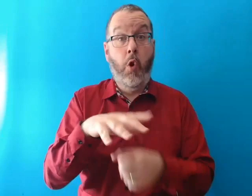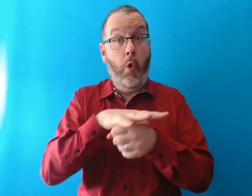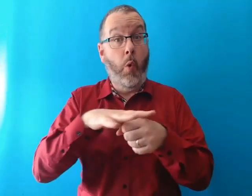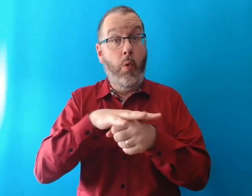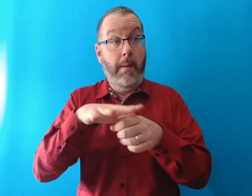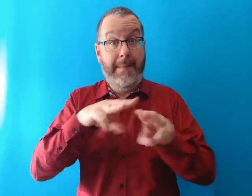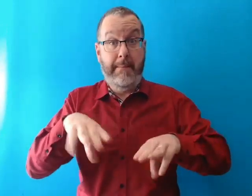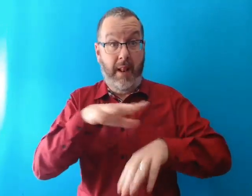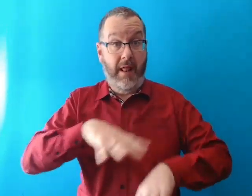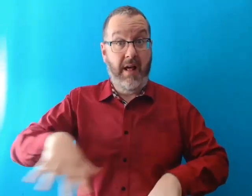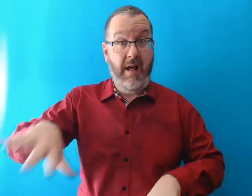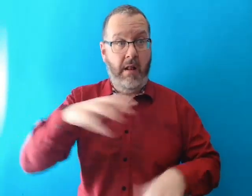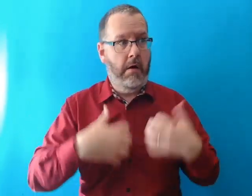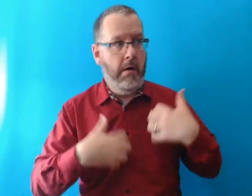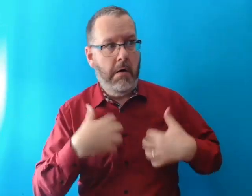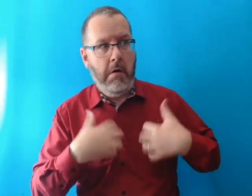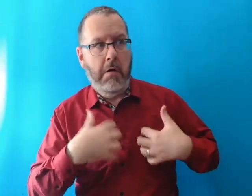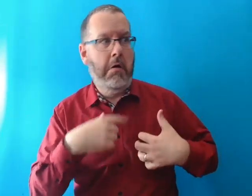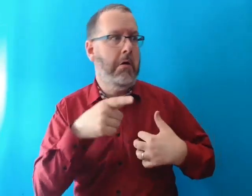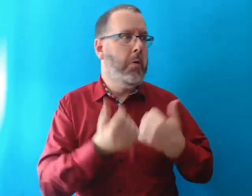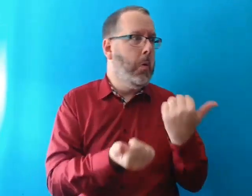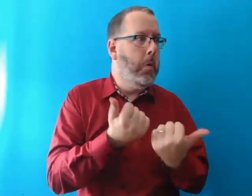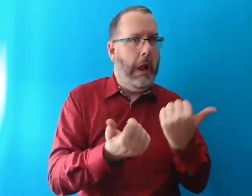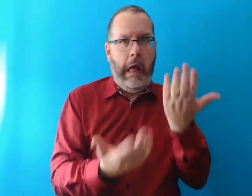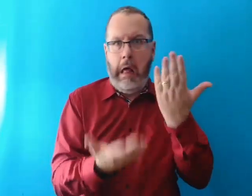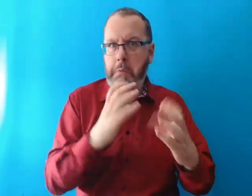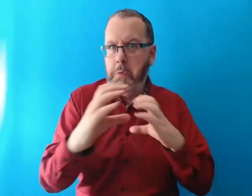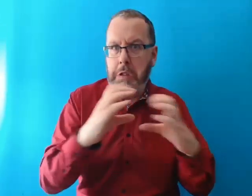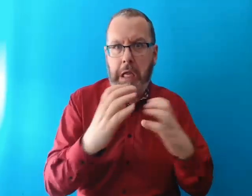how communication was going to be possible in court.